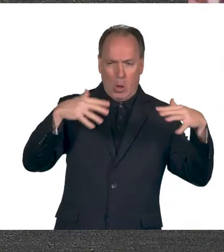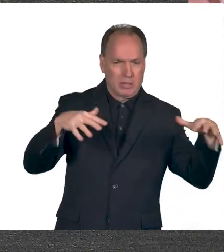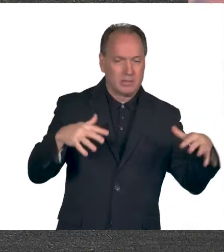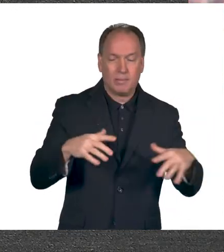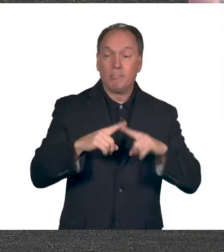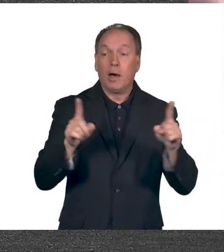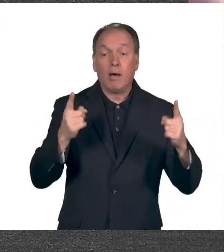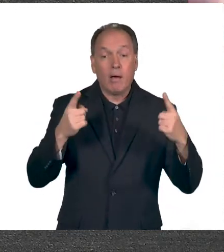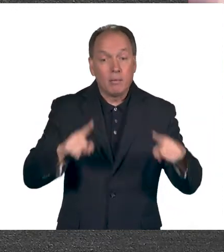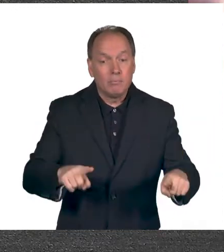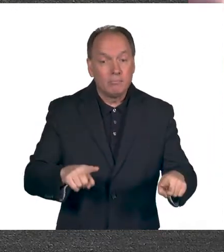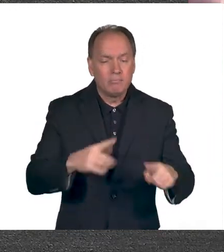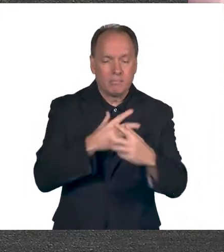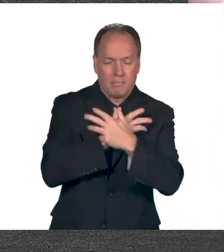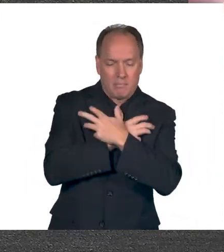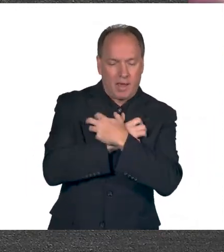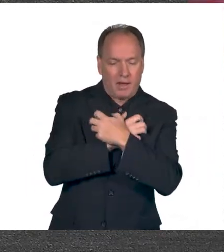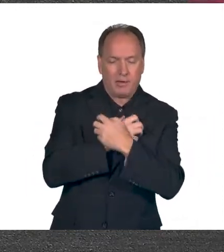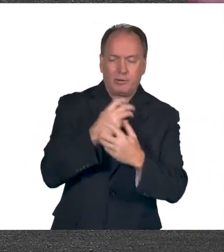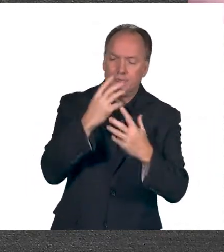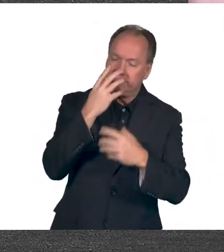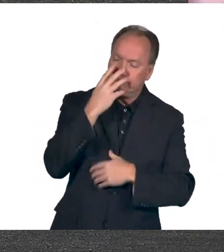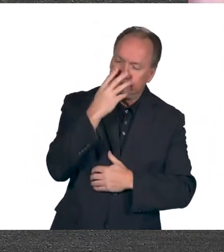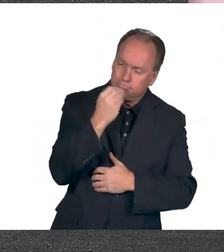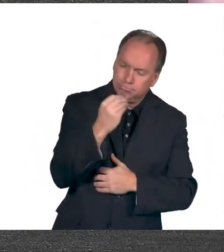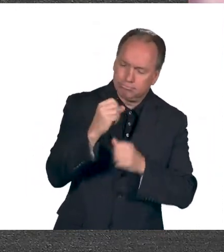but the bear snores on."